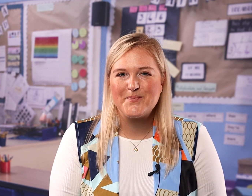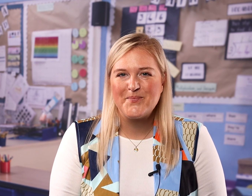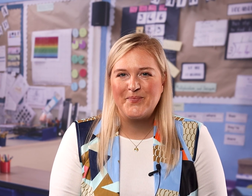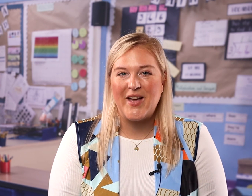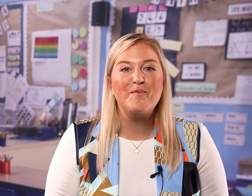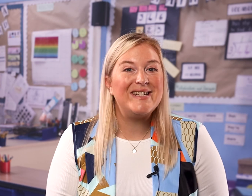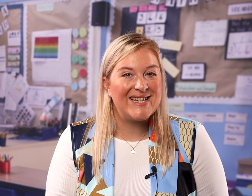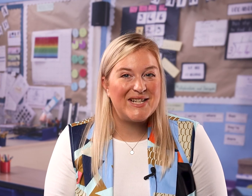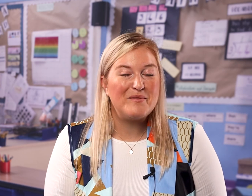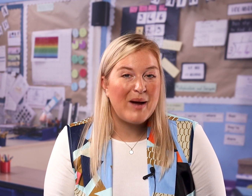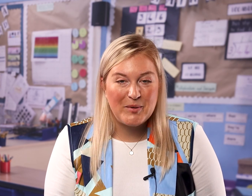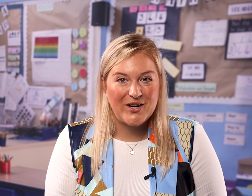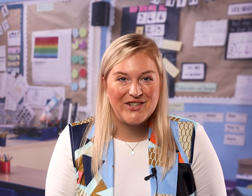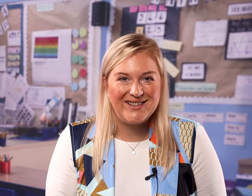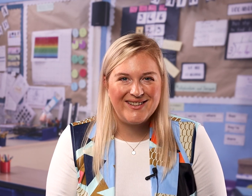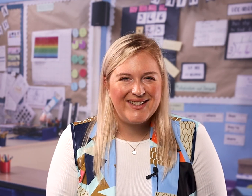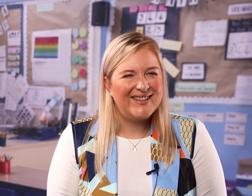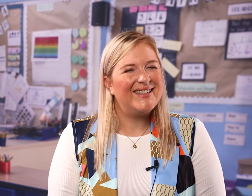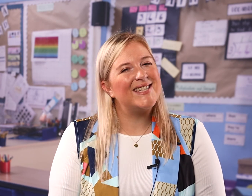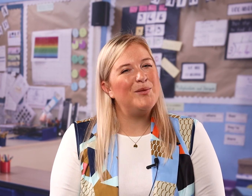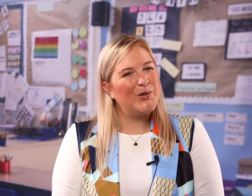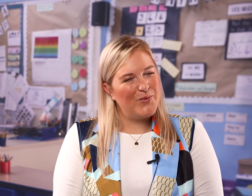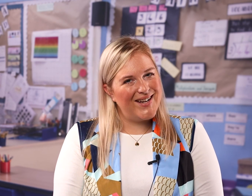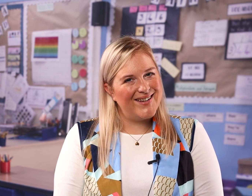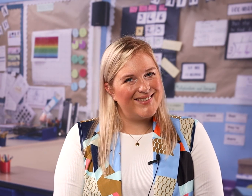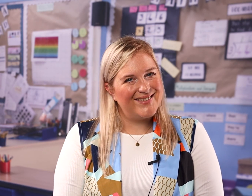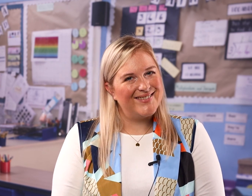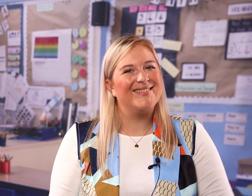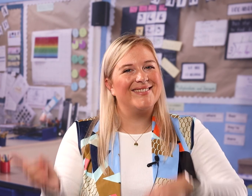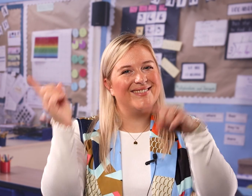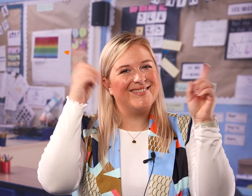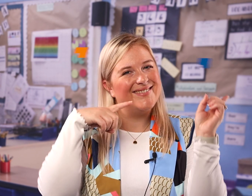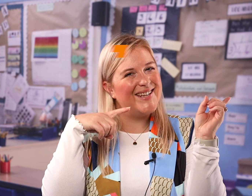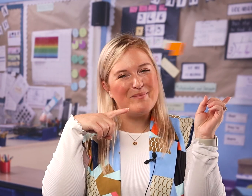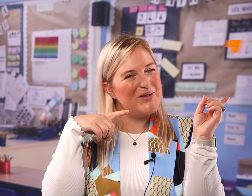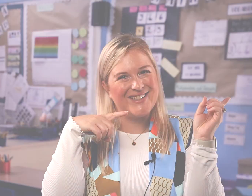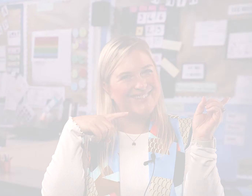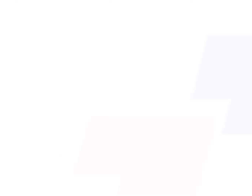I’ve been Natalie from My-Progression and let’s keep your career in motion.